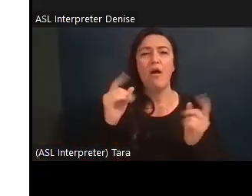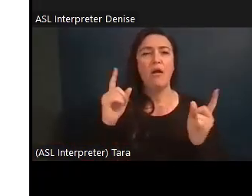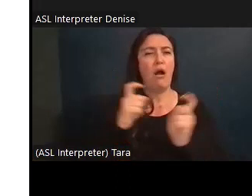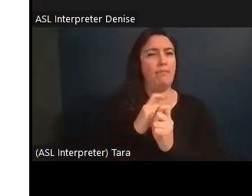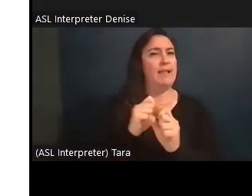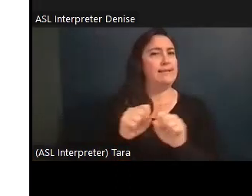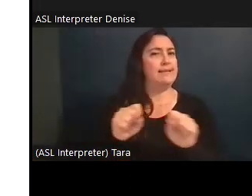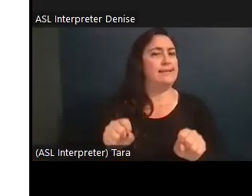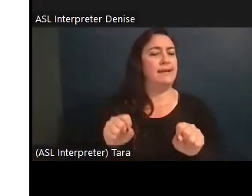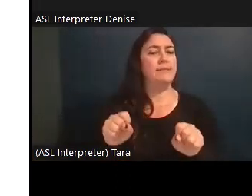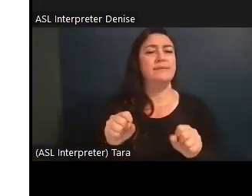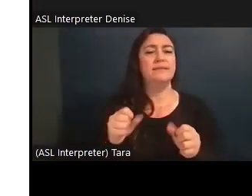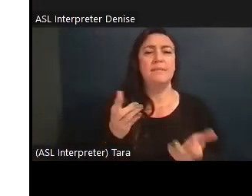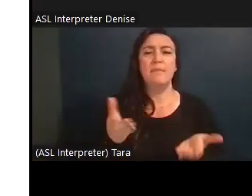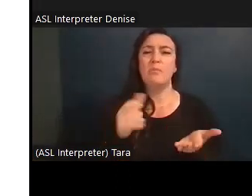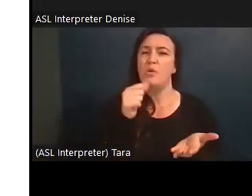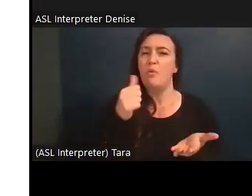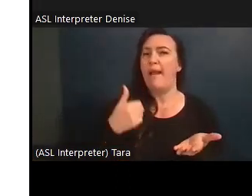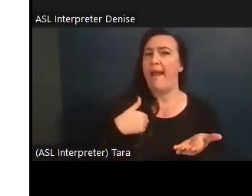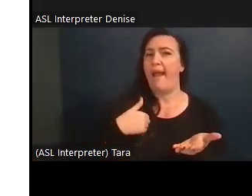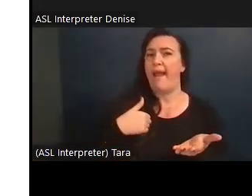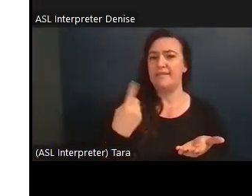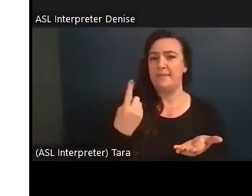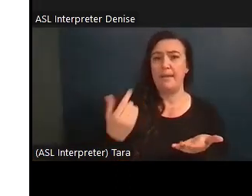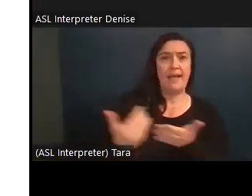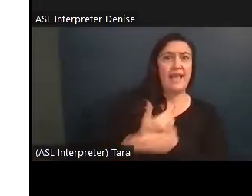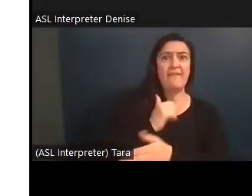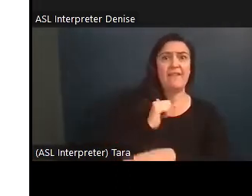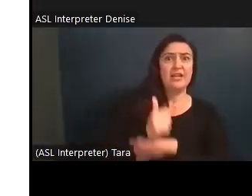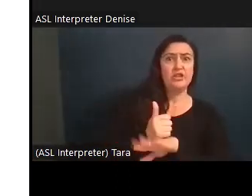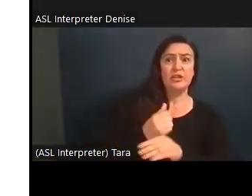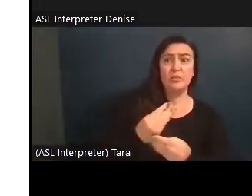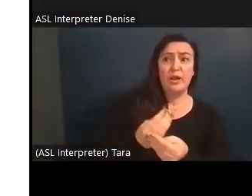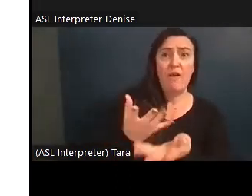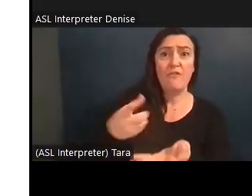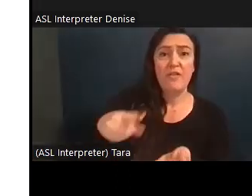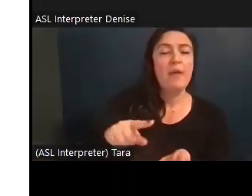necessarily have an innovation to offer. We need to do more research to understand how to apply